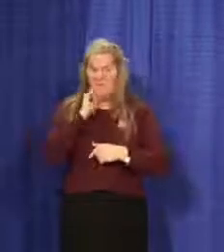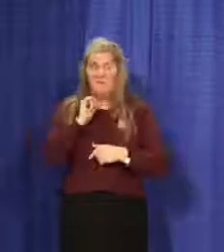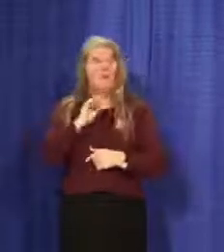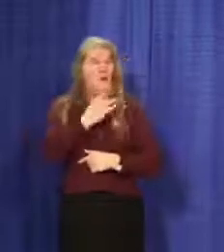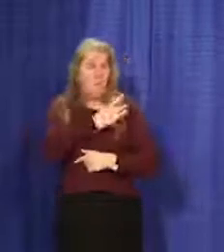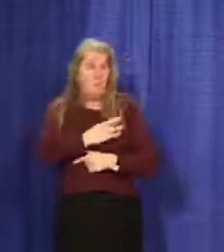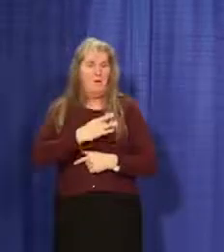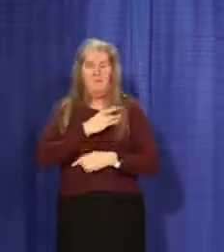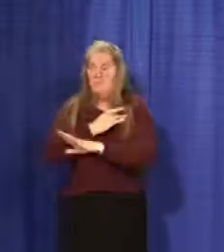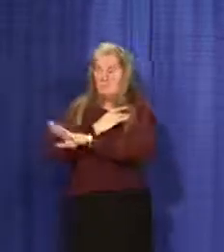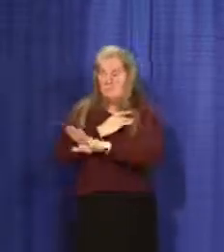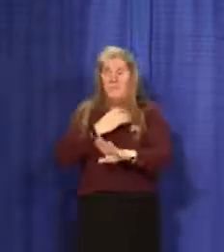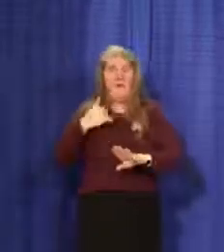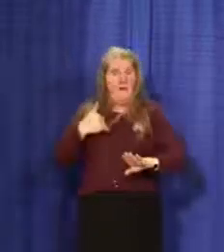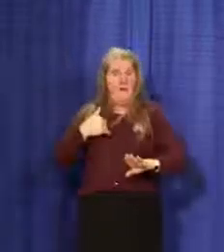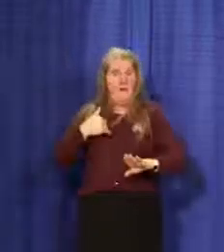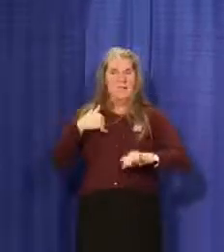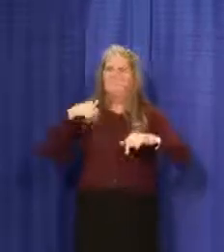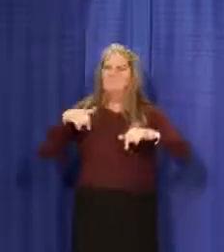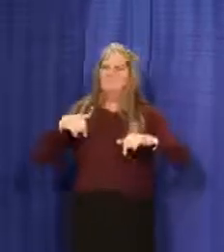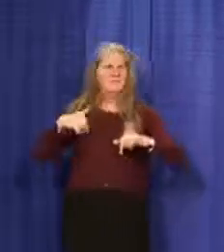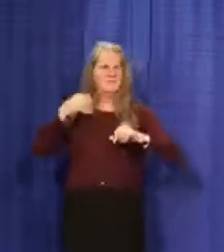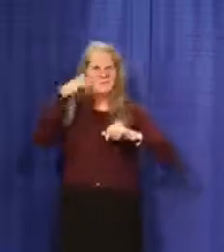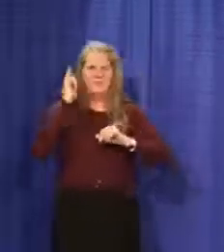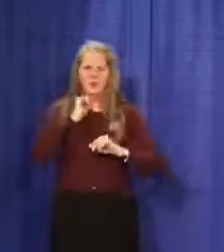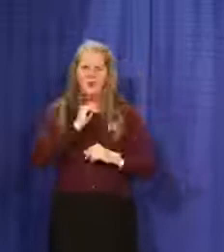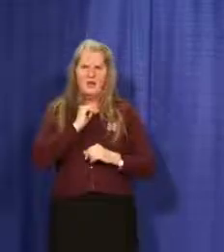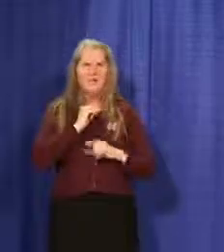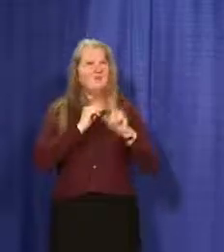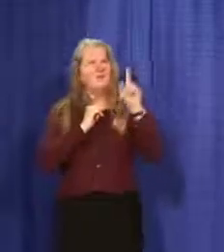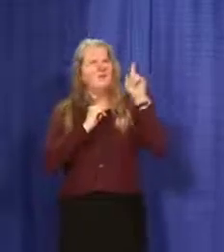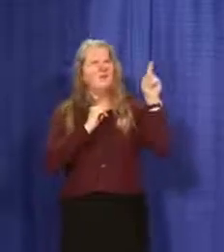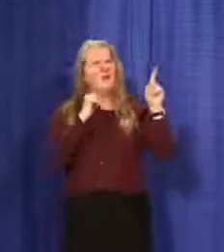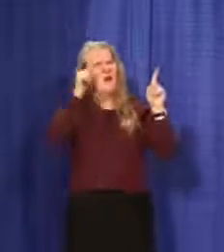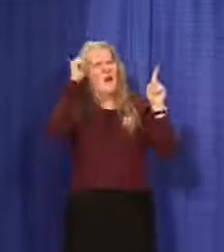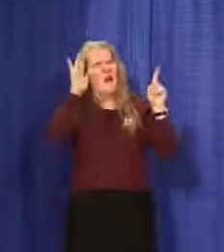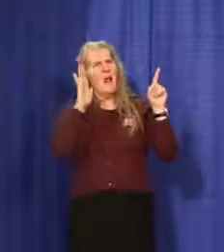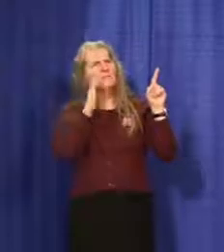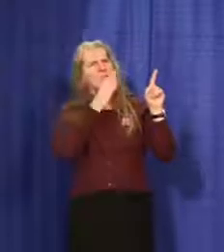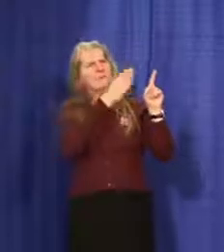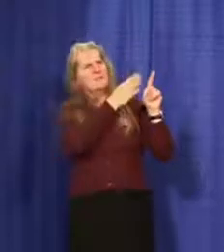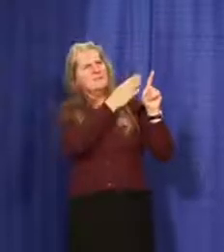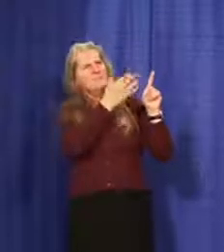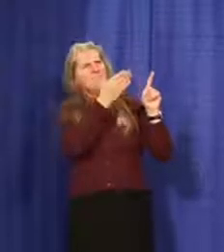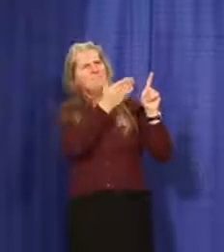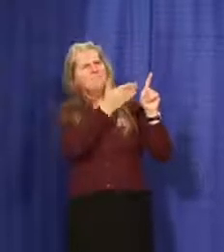provinces have experienced. So I think in Alaska, we see a